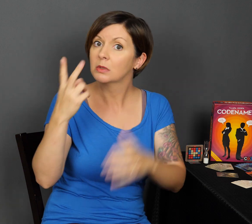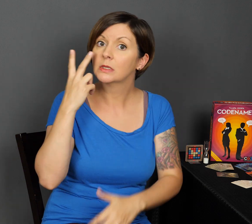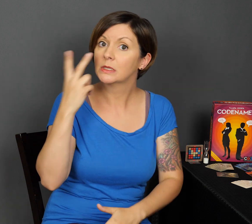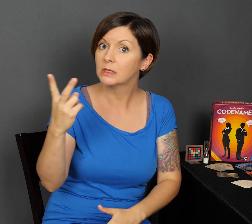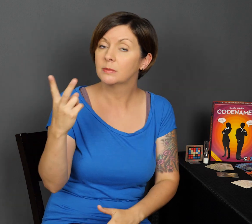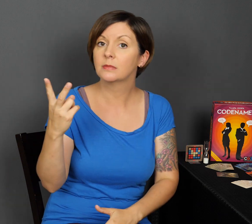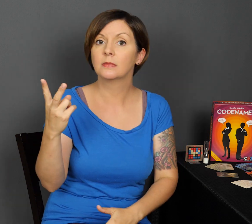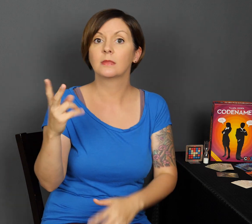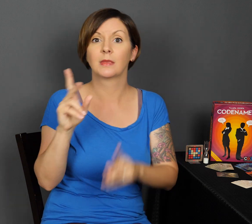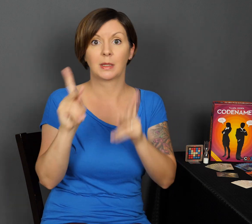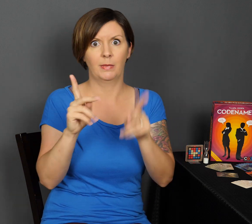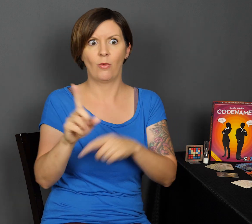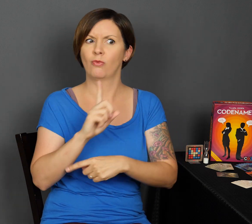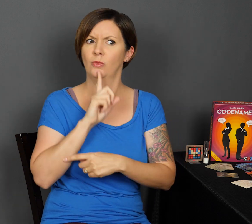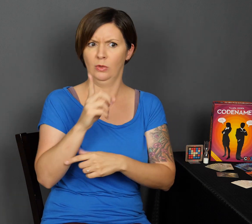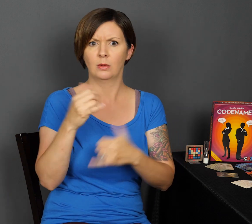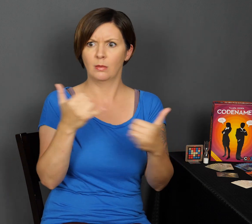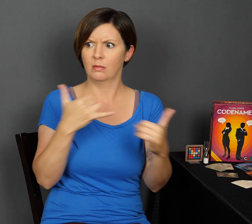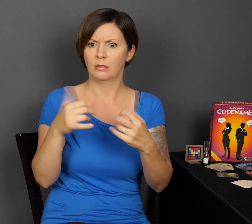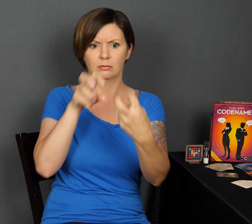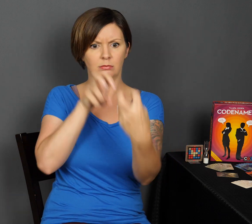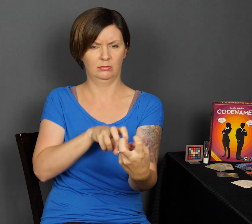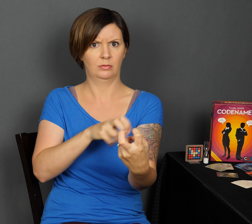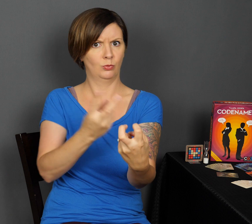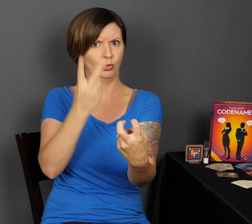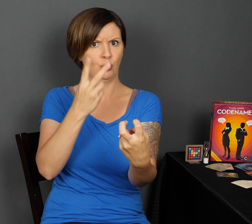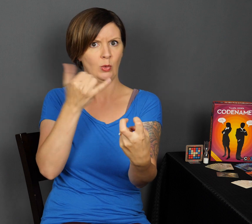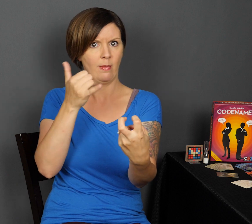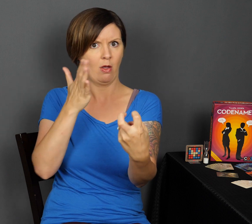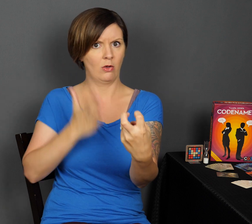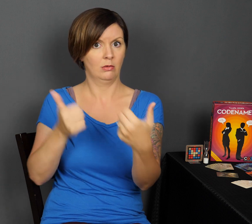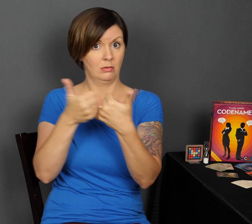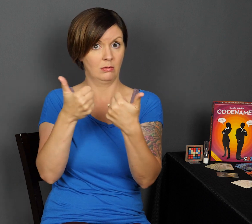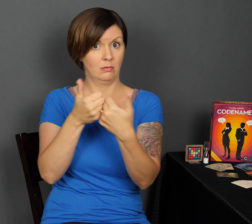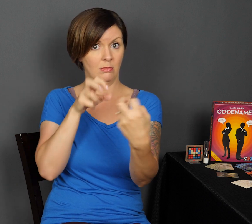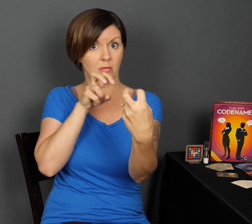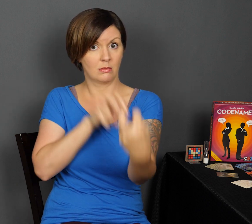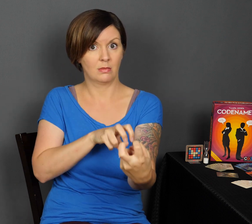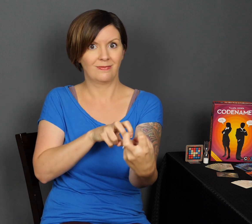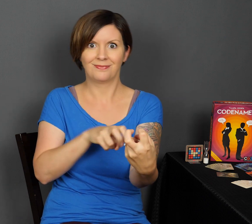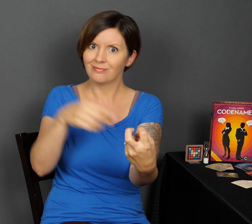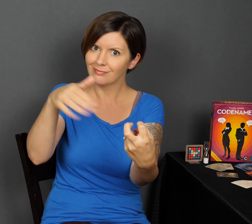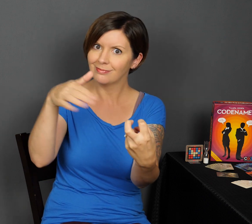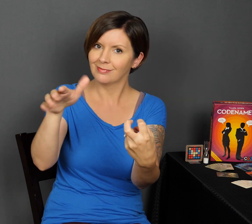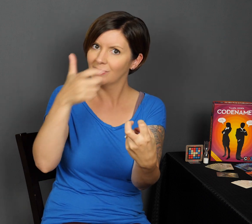If you want to see people actually playing the game with 2 people,